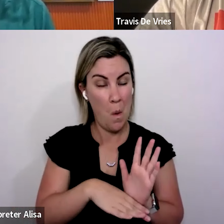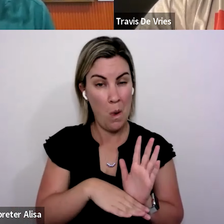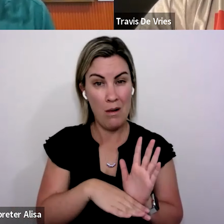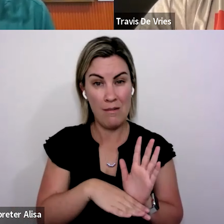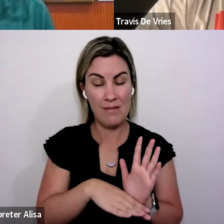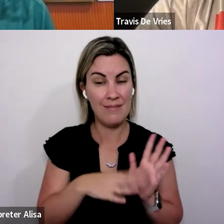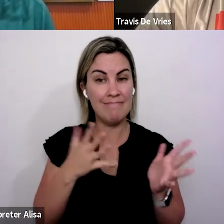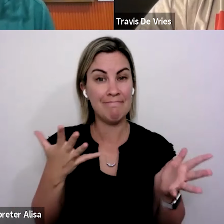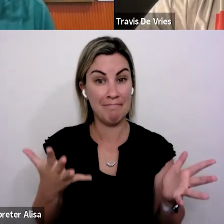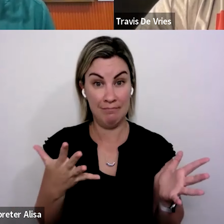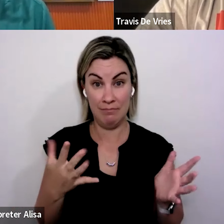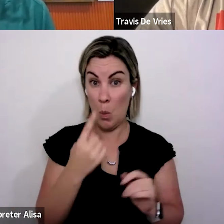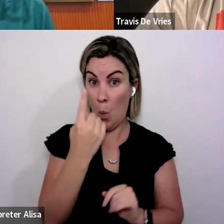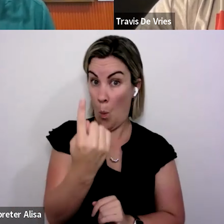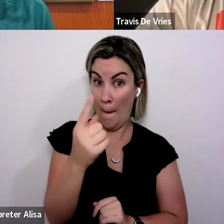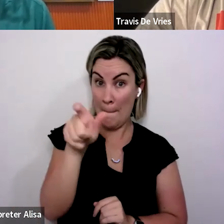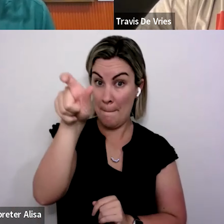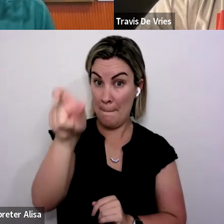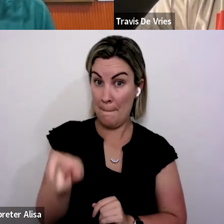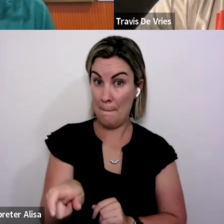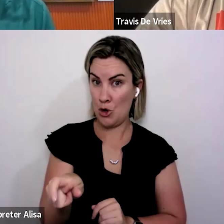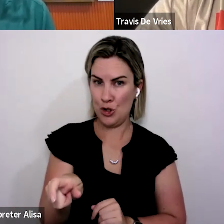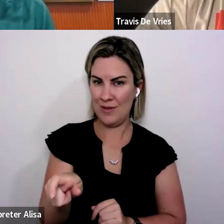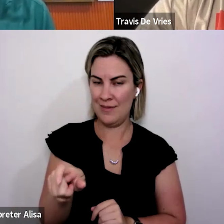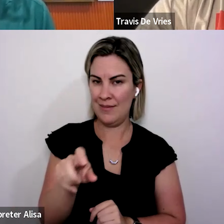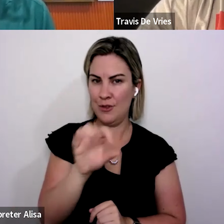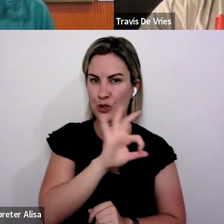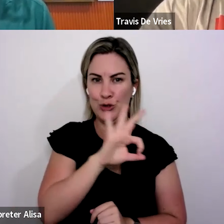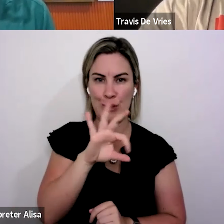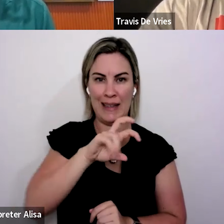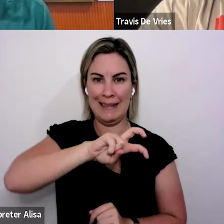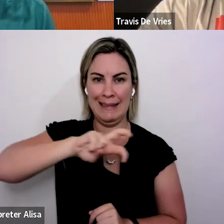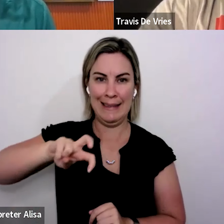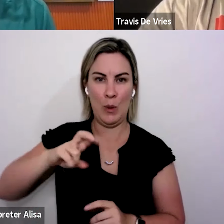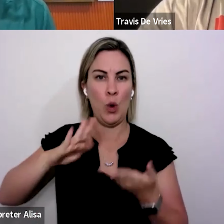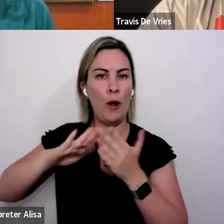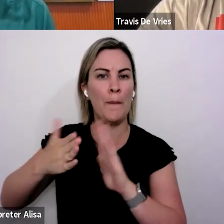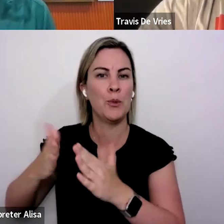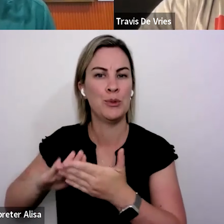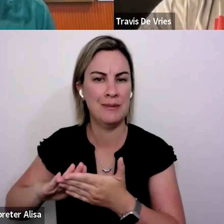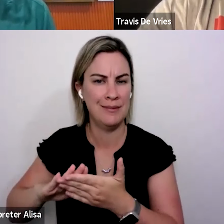though an individual is not the community that you should never expect necessarily a full